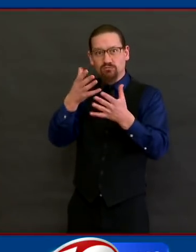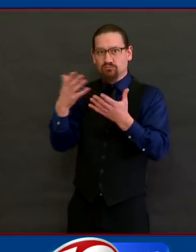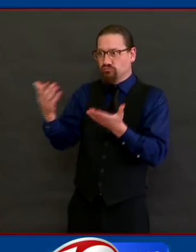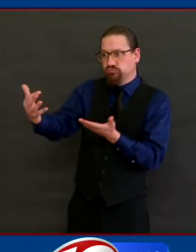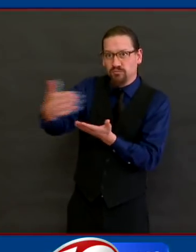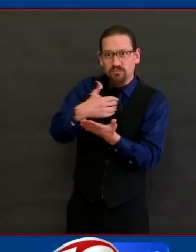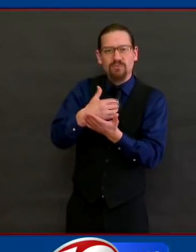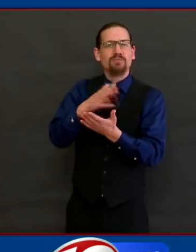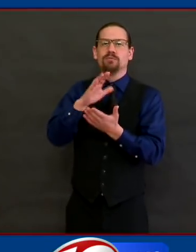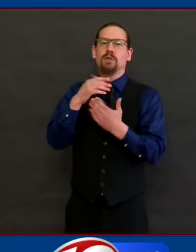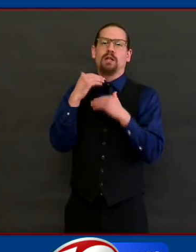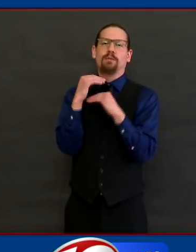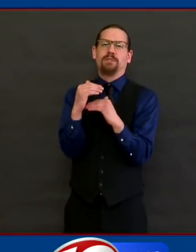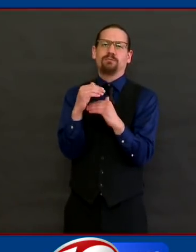HOSPITALIZATION DATA FROM THE